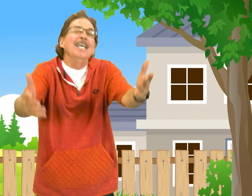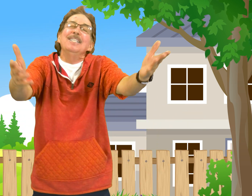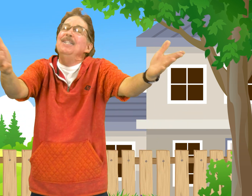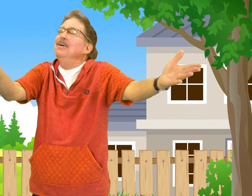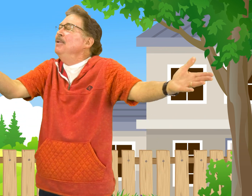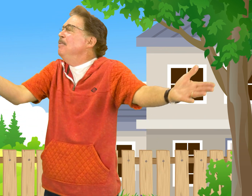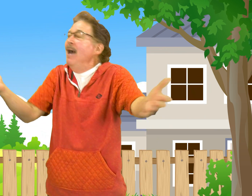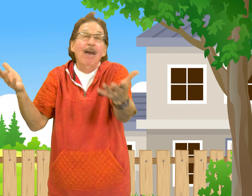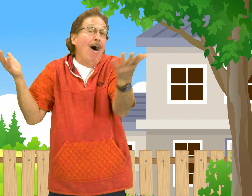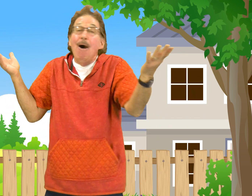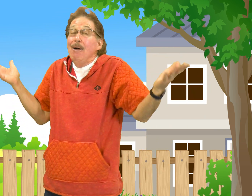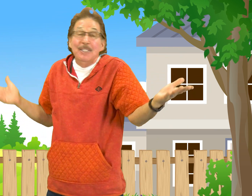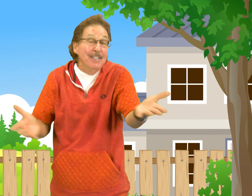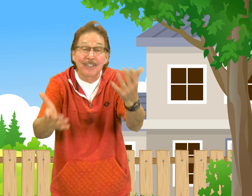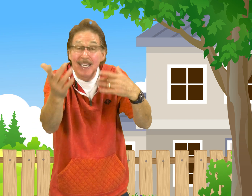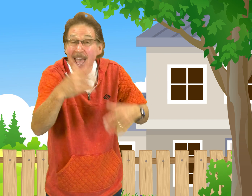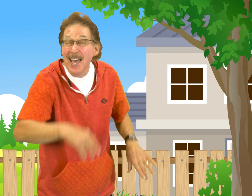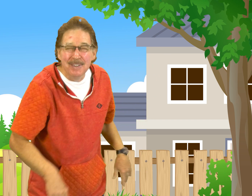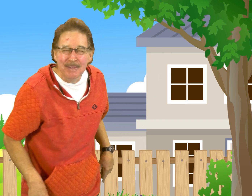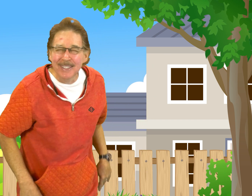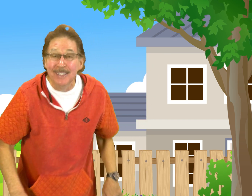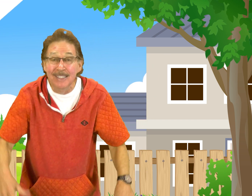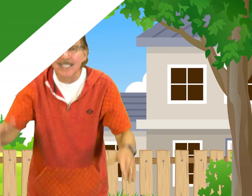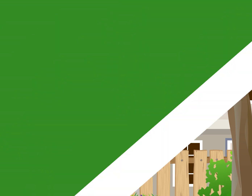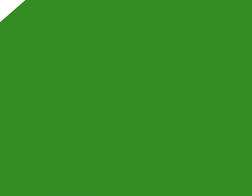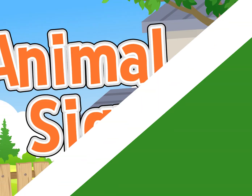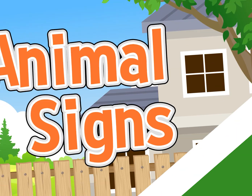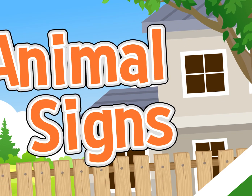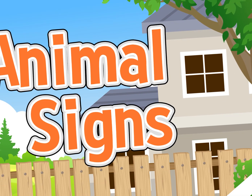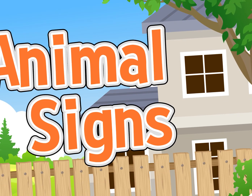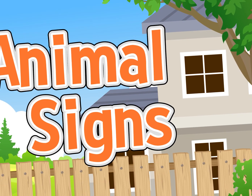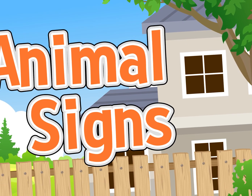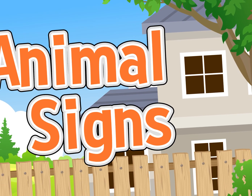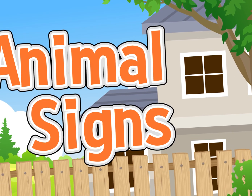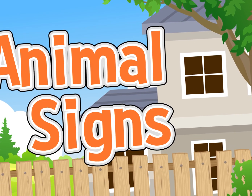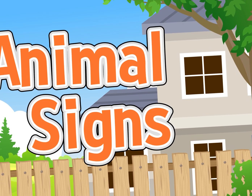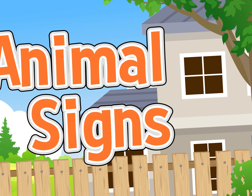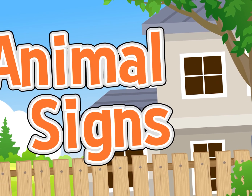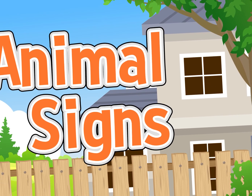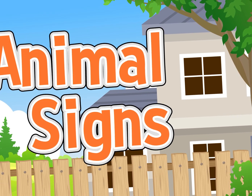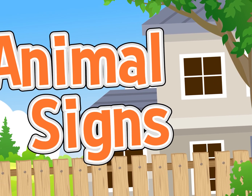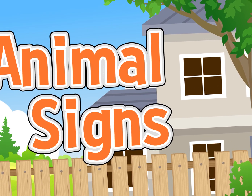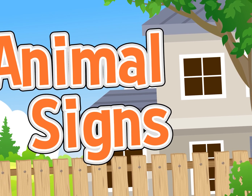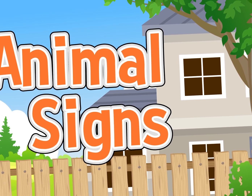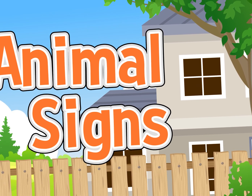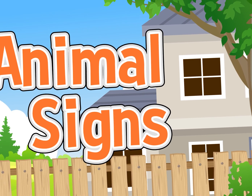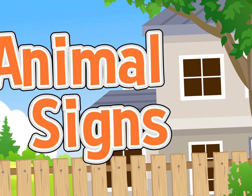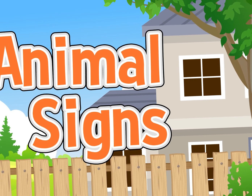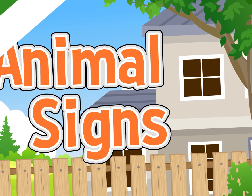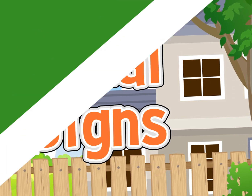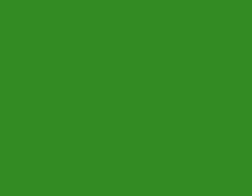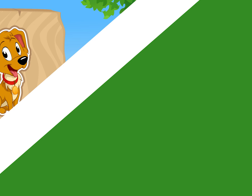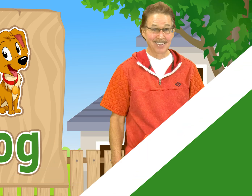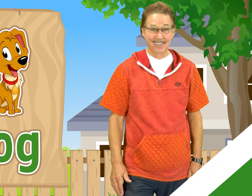Let's learn about all different animals And learn their animal signs